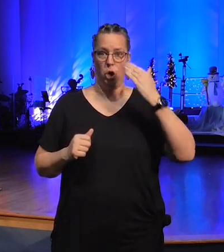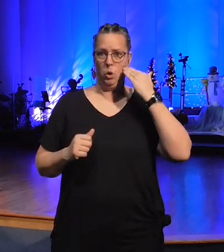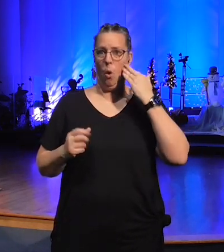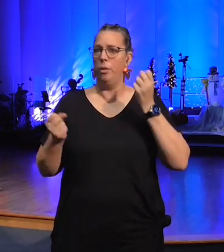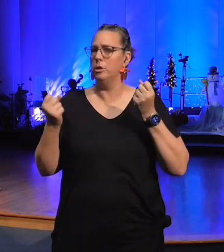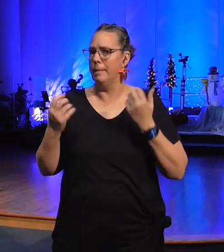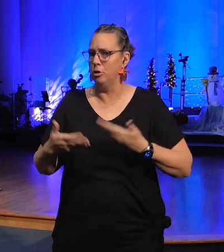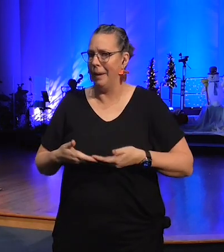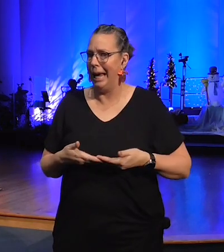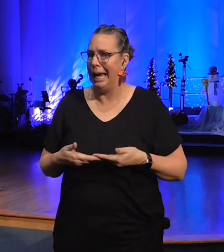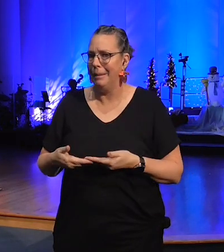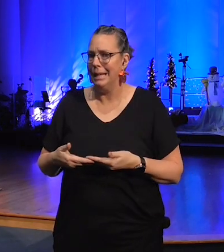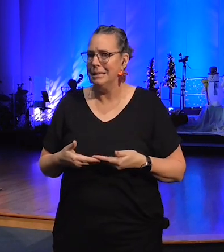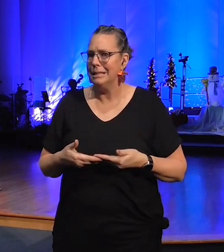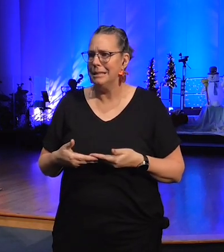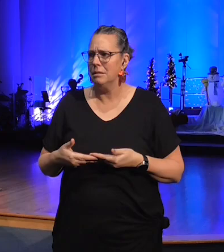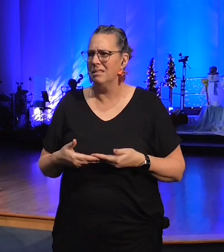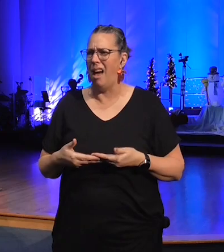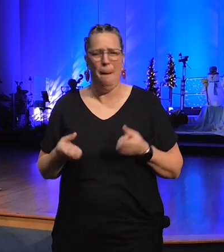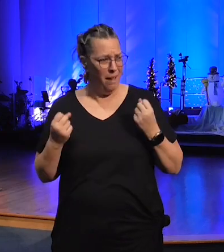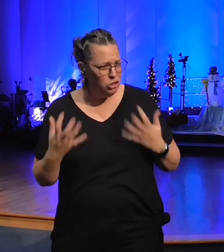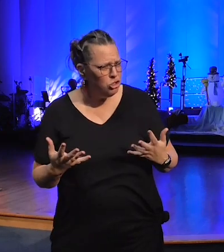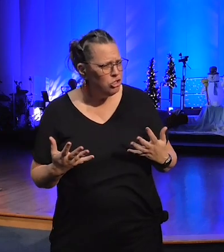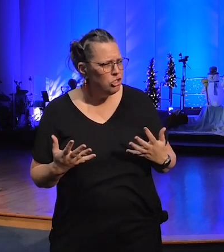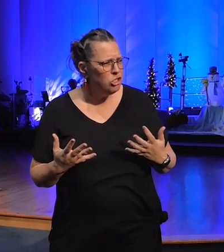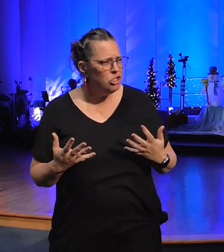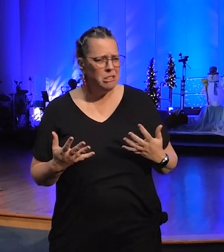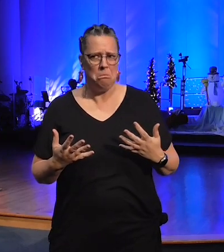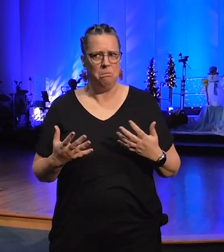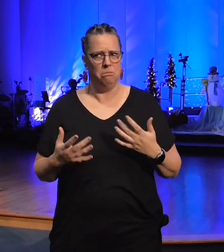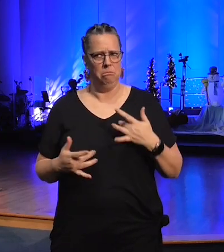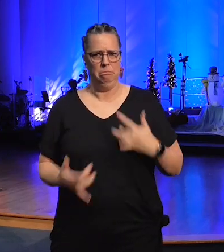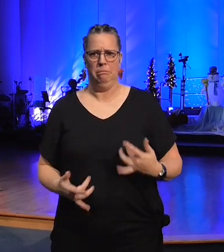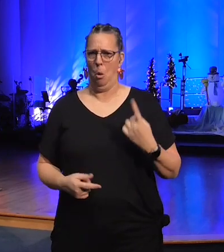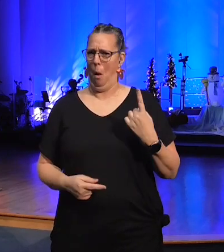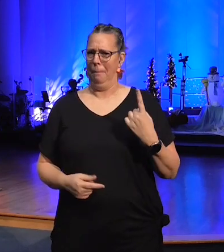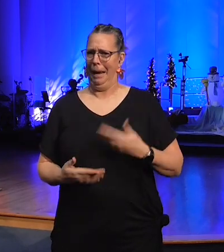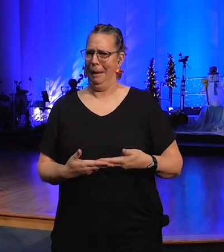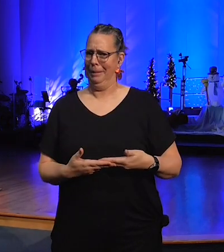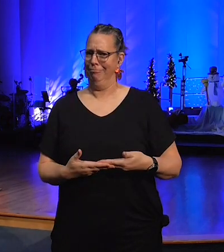the Nativity you know everybody knows there's always got to be a bunch of babies um a bunch